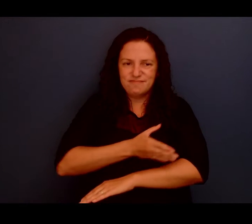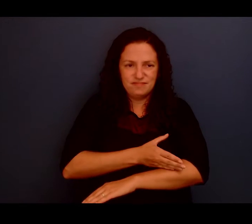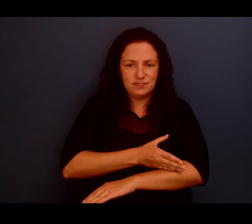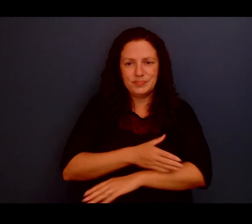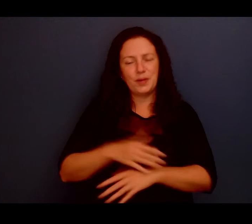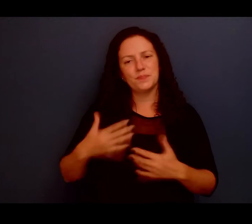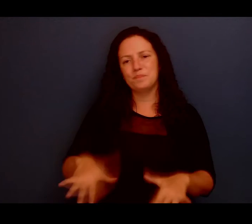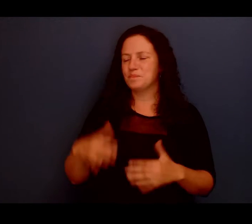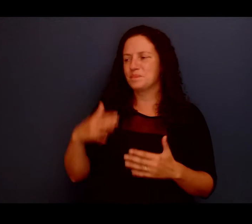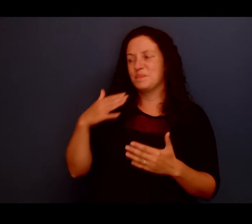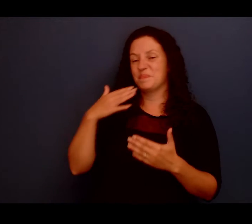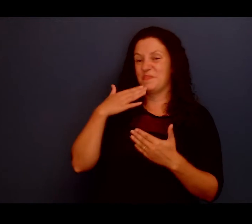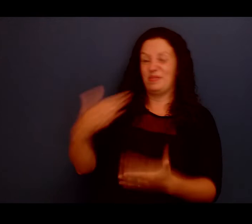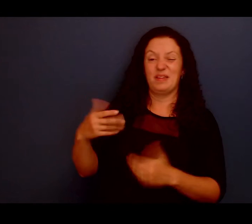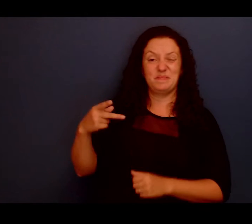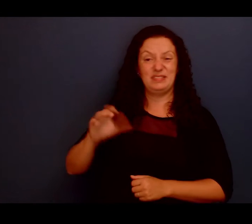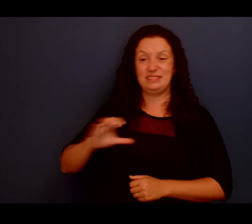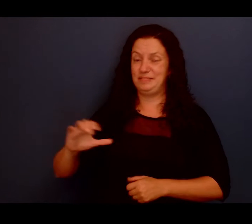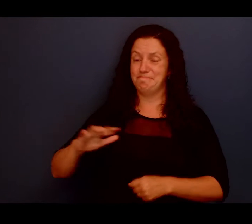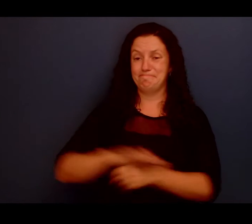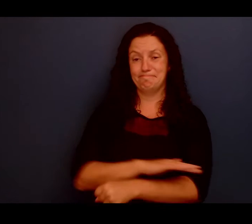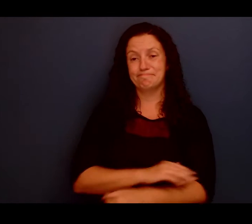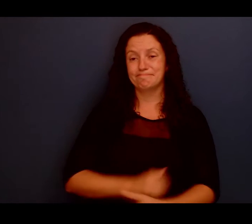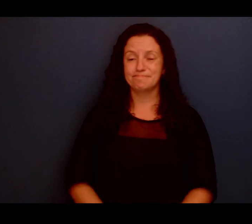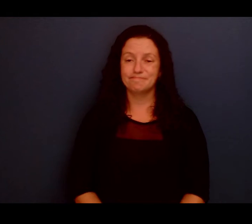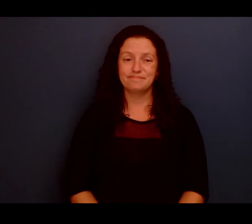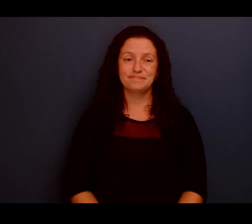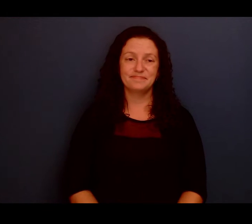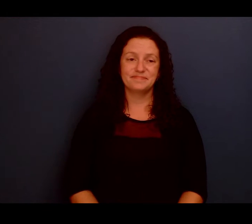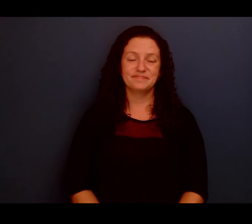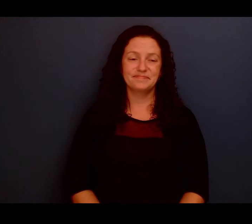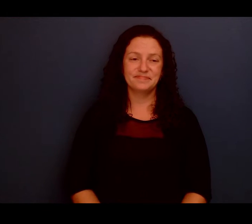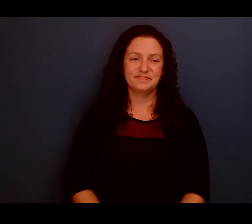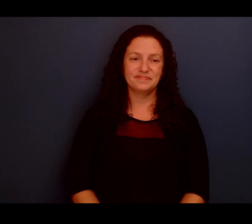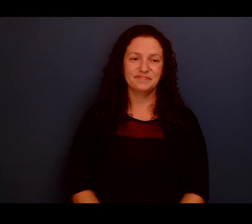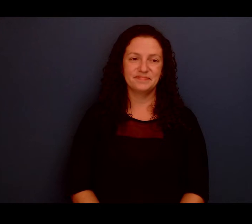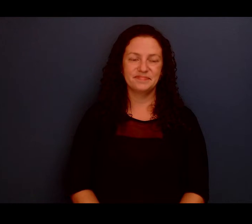my writing changes for the better and I thank PCC for that a hundred percent.